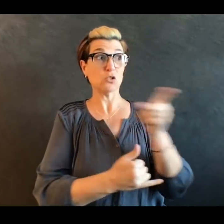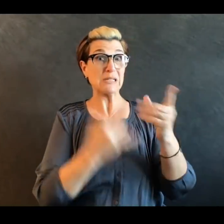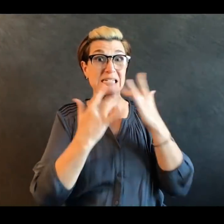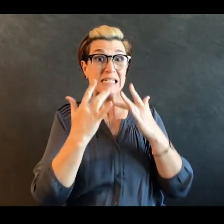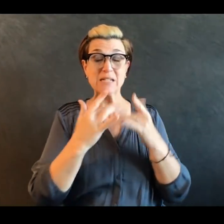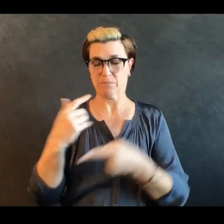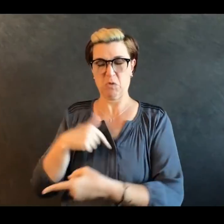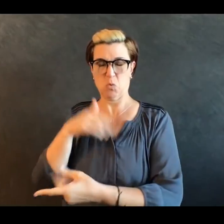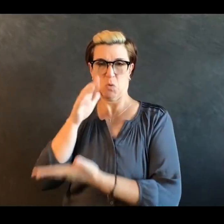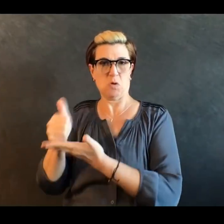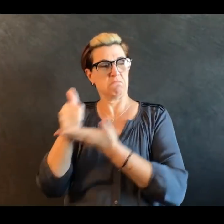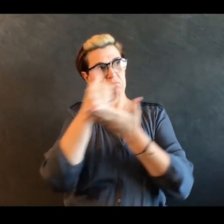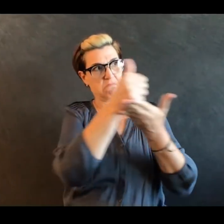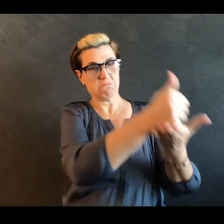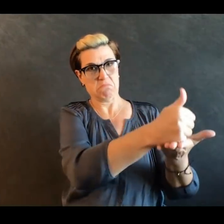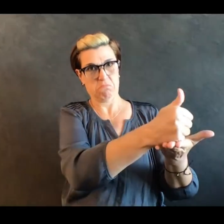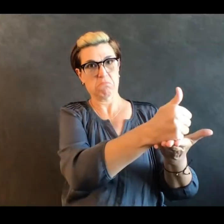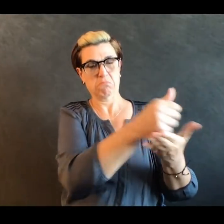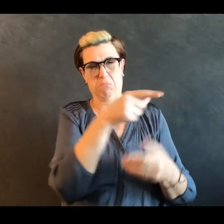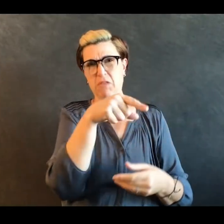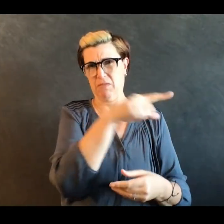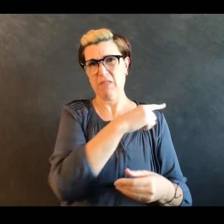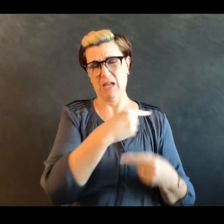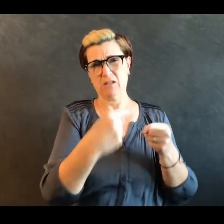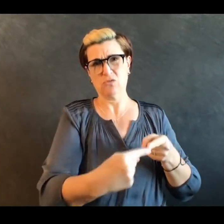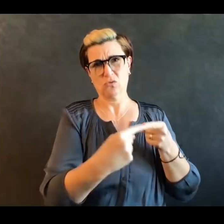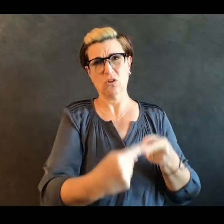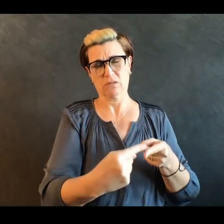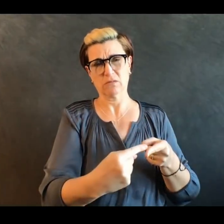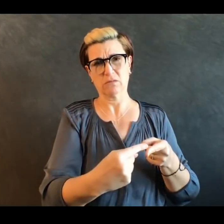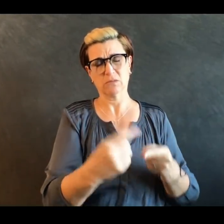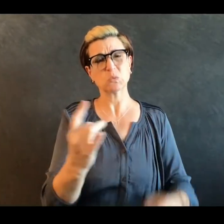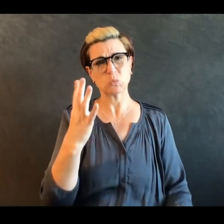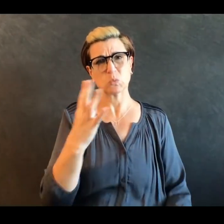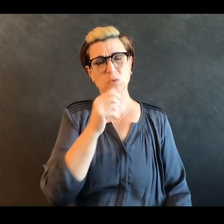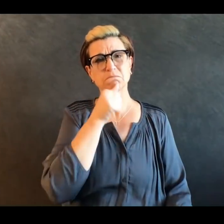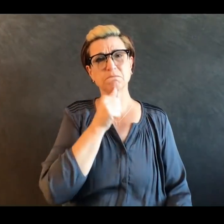problems to put it mildly my administration is using every available